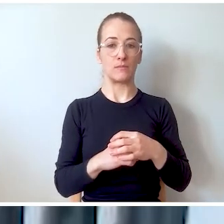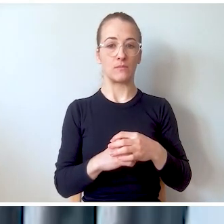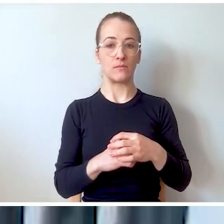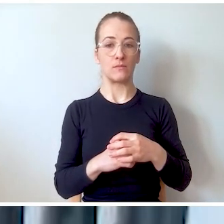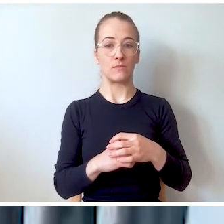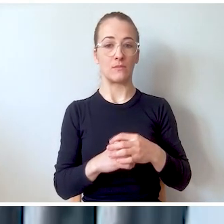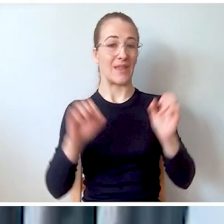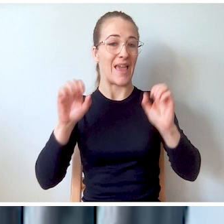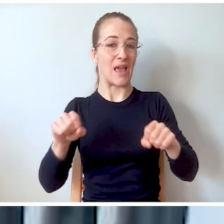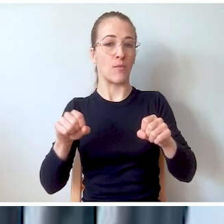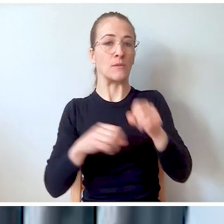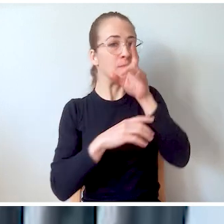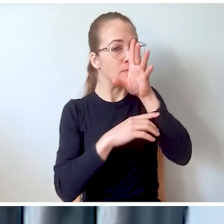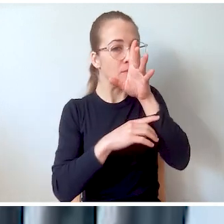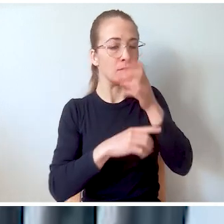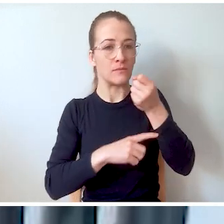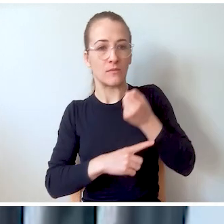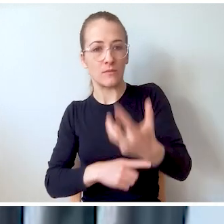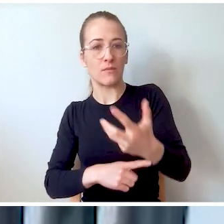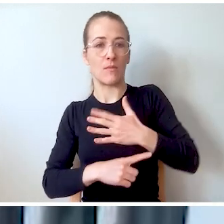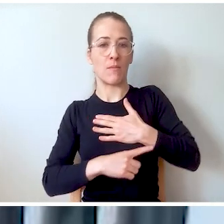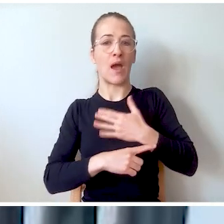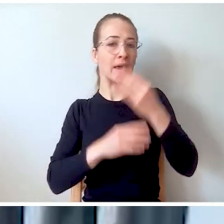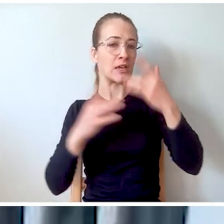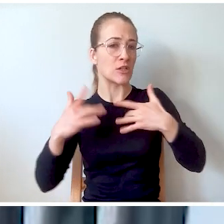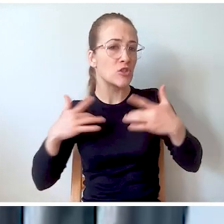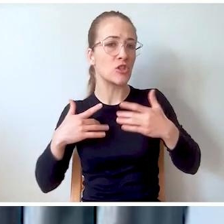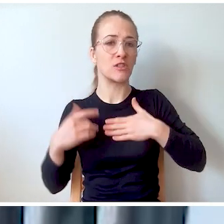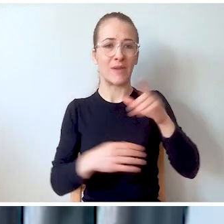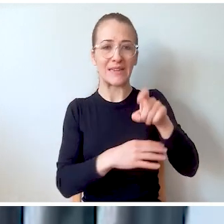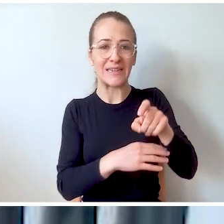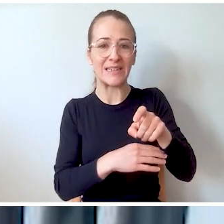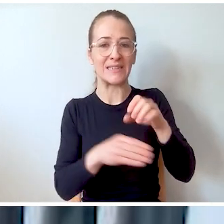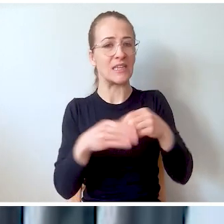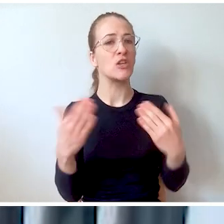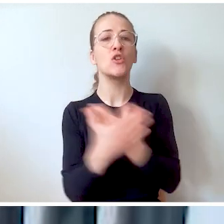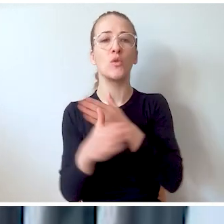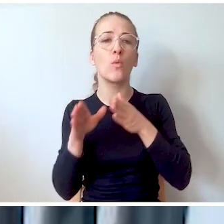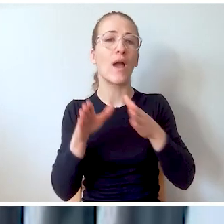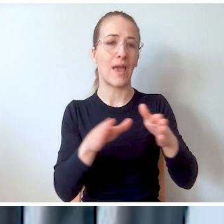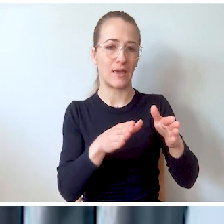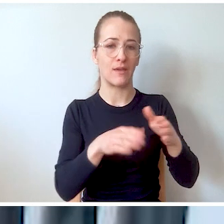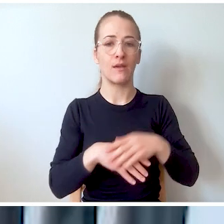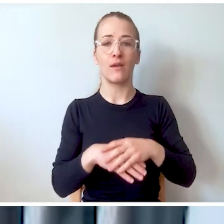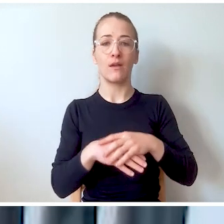be able to vocalize my concerns and my needs in ways that I never had to before. When you live with quadriplegia,